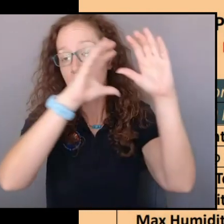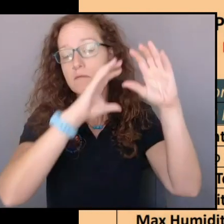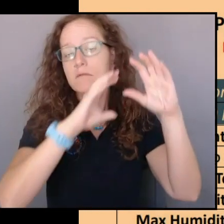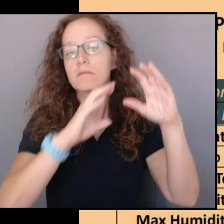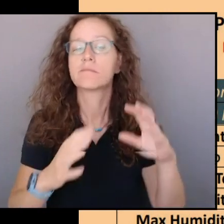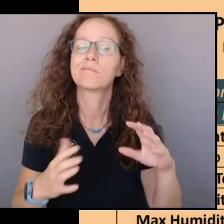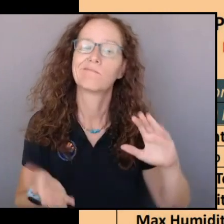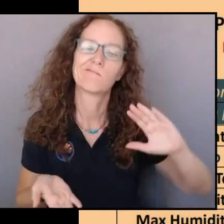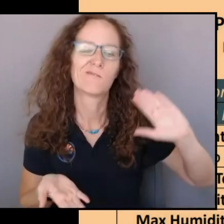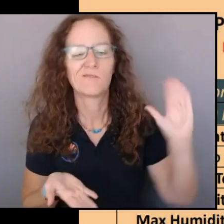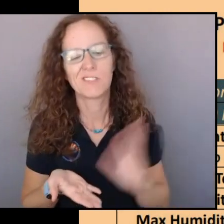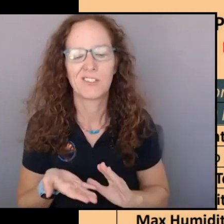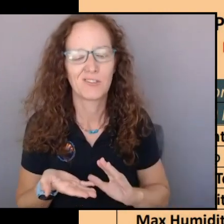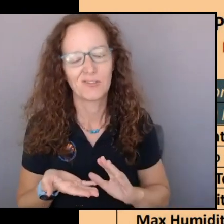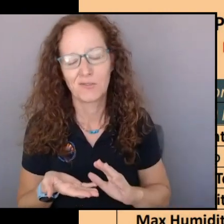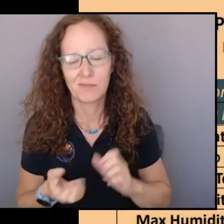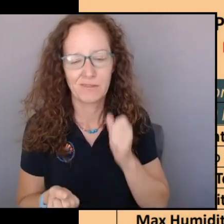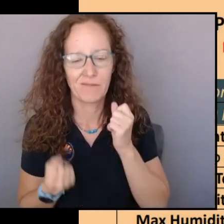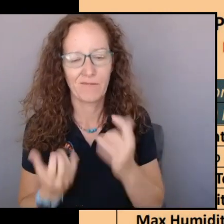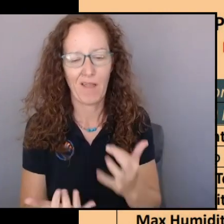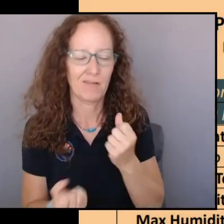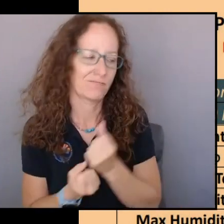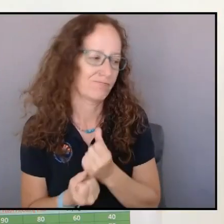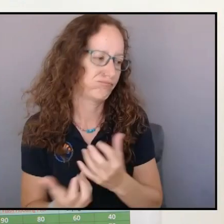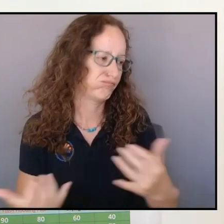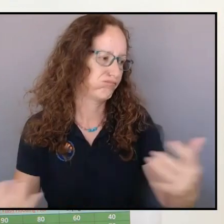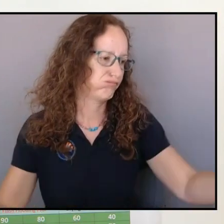the wildfires to spread. So green is good on this map and